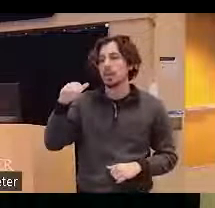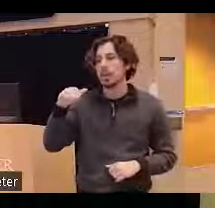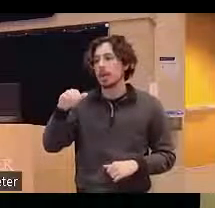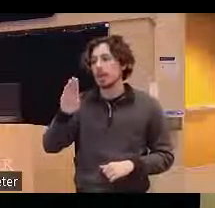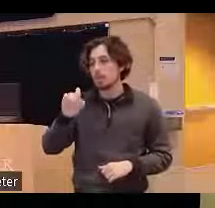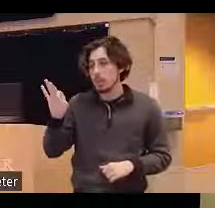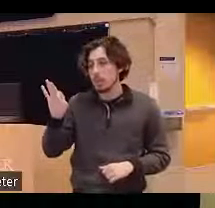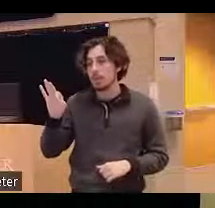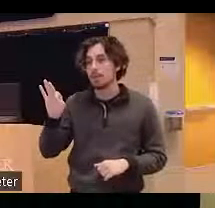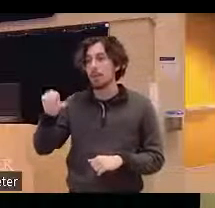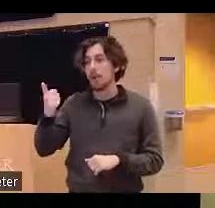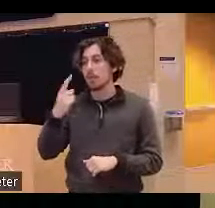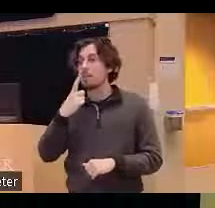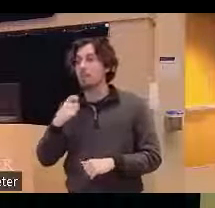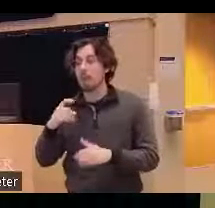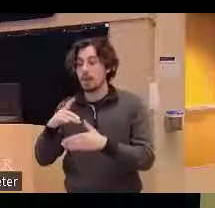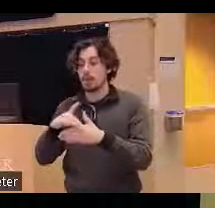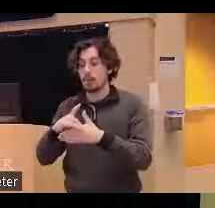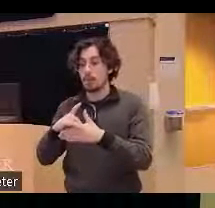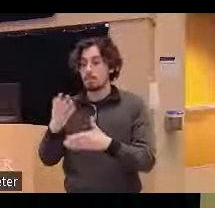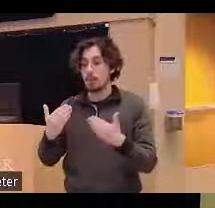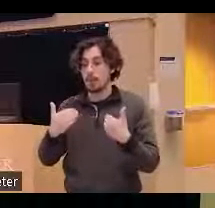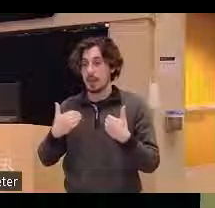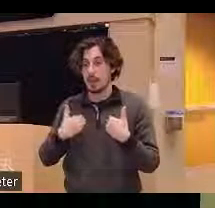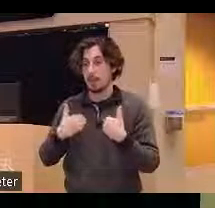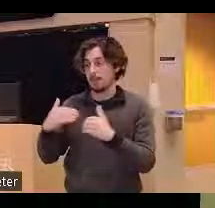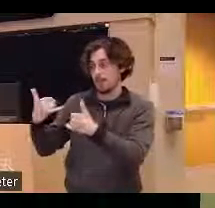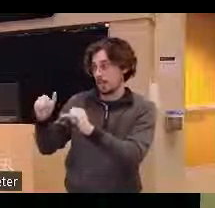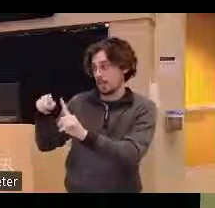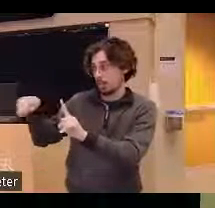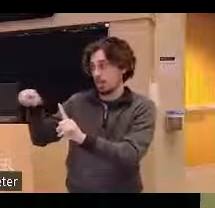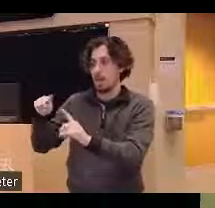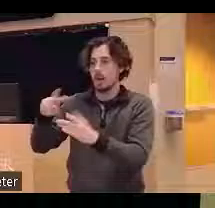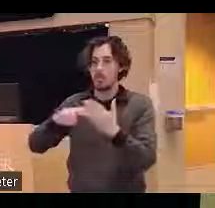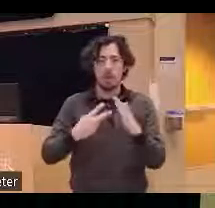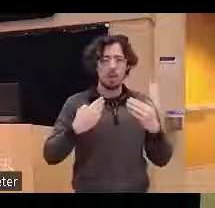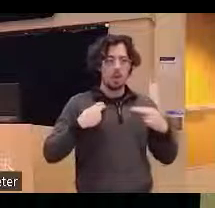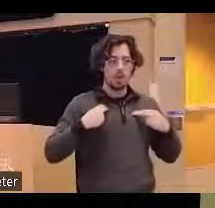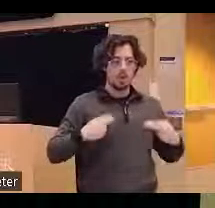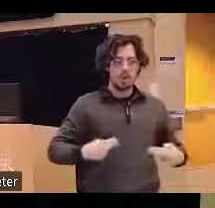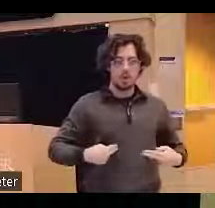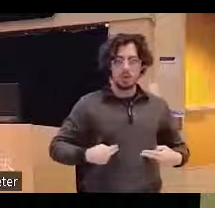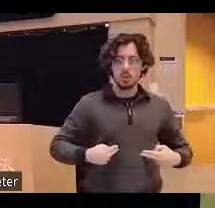have and that there may be an allergic reaction to some extent from certain types of red meat and